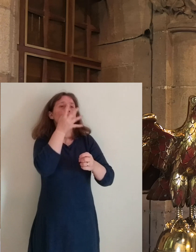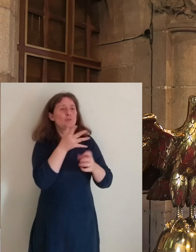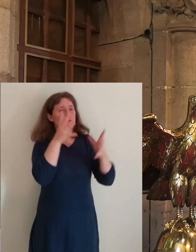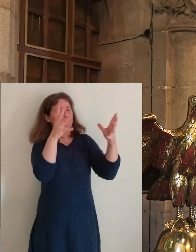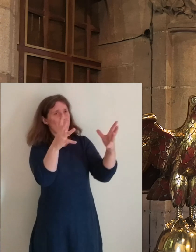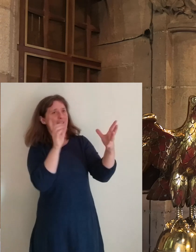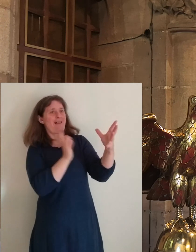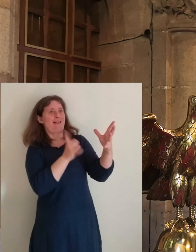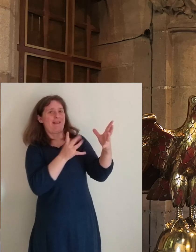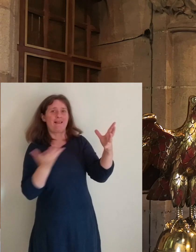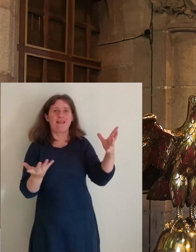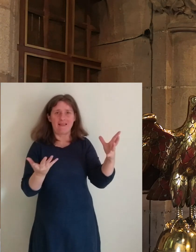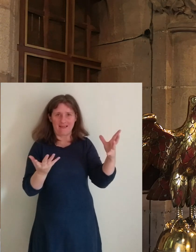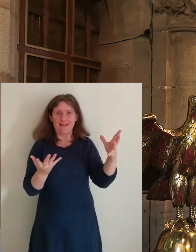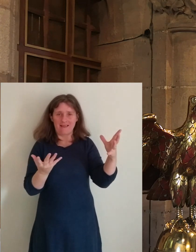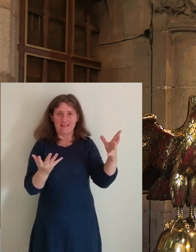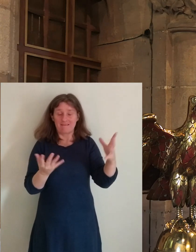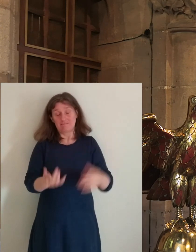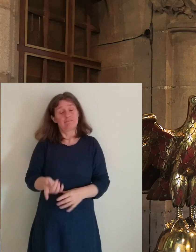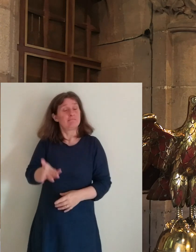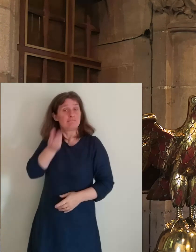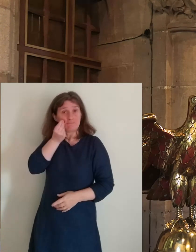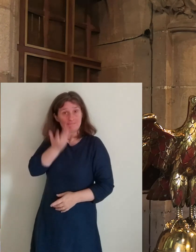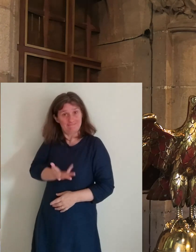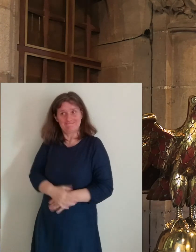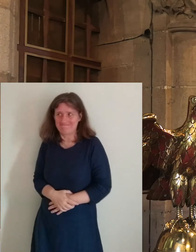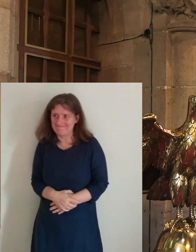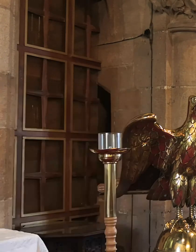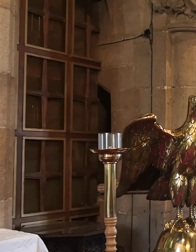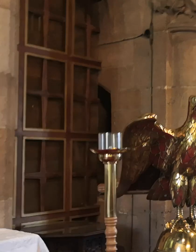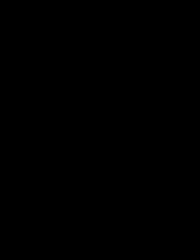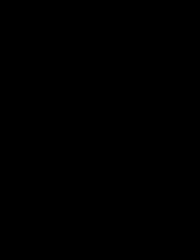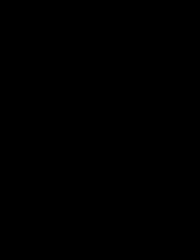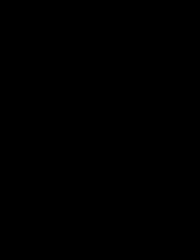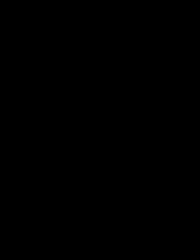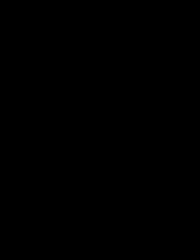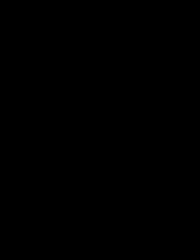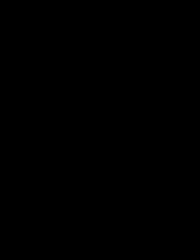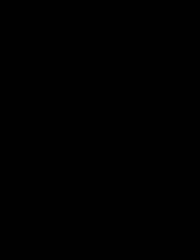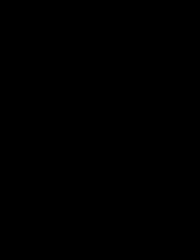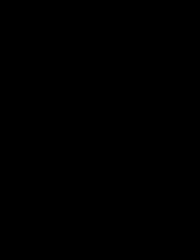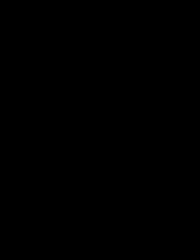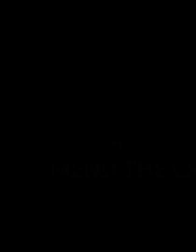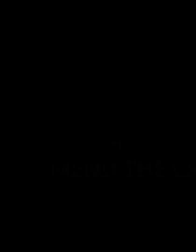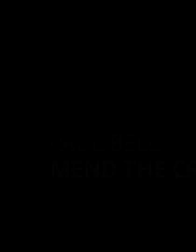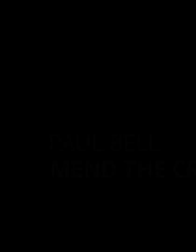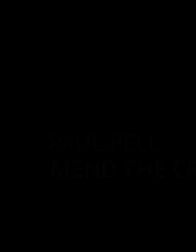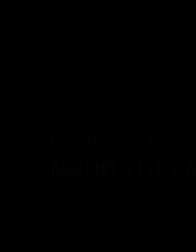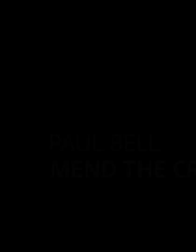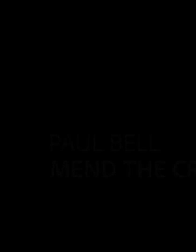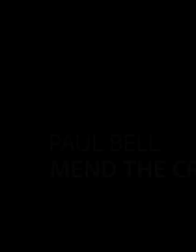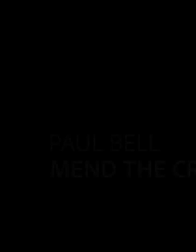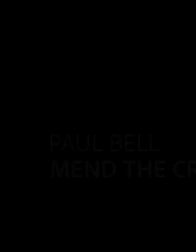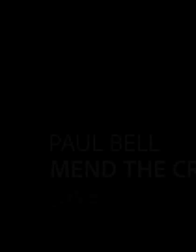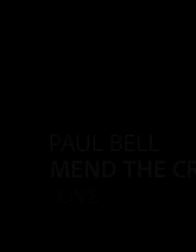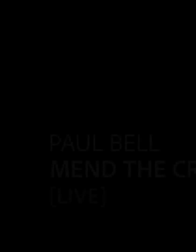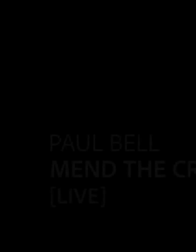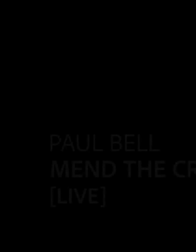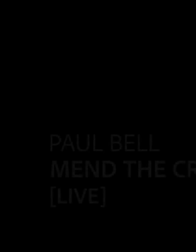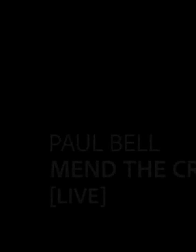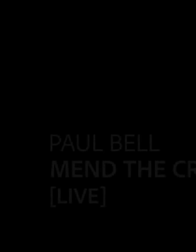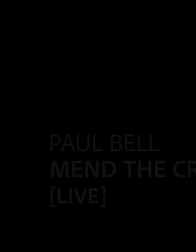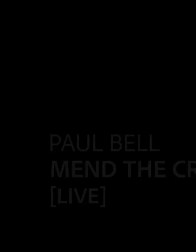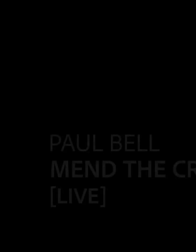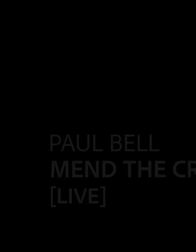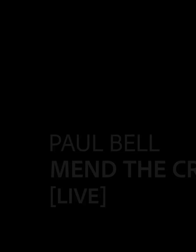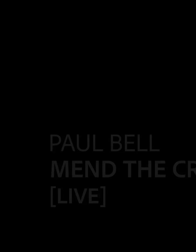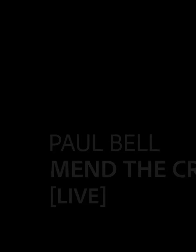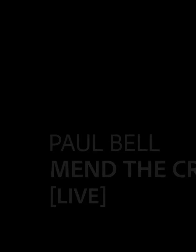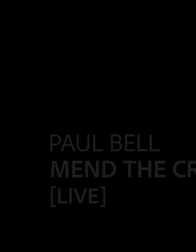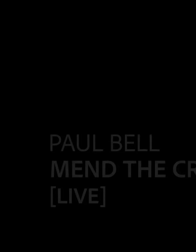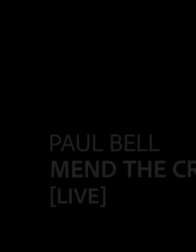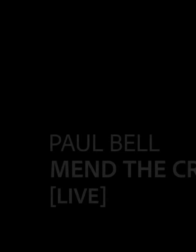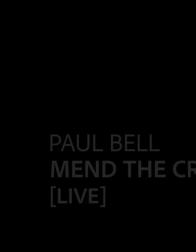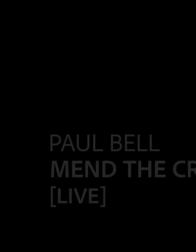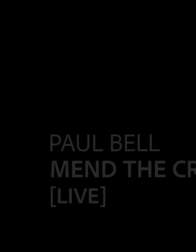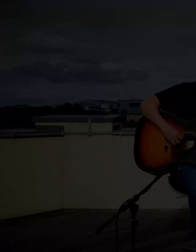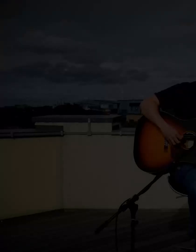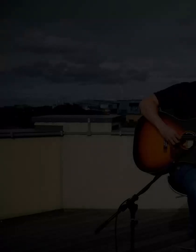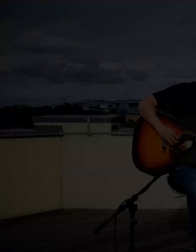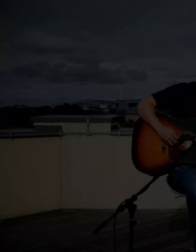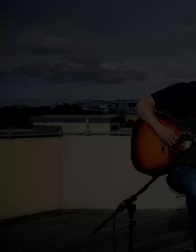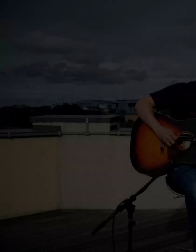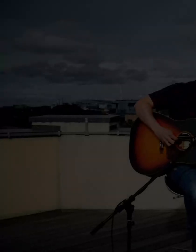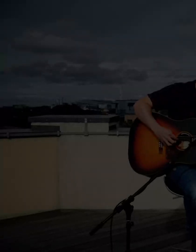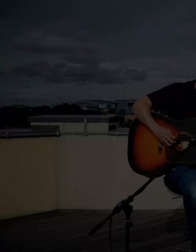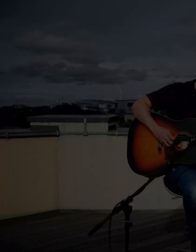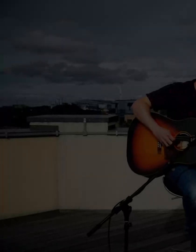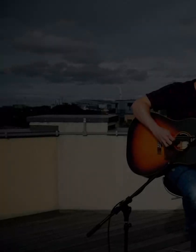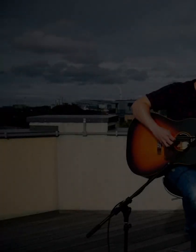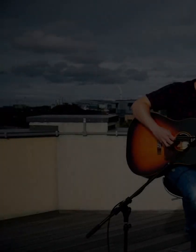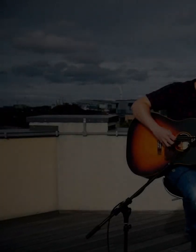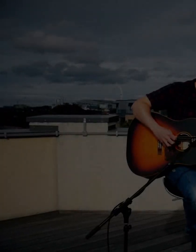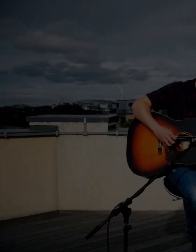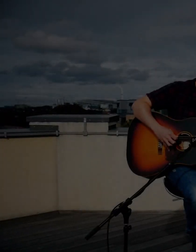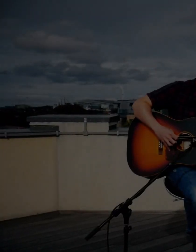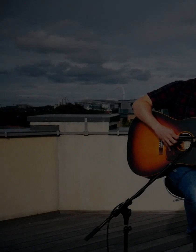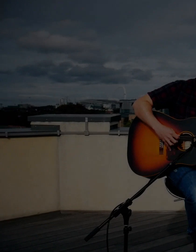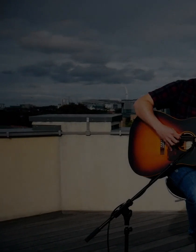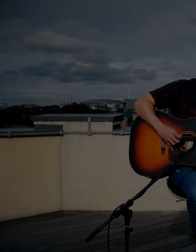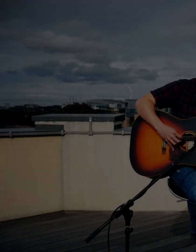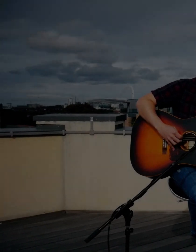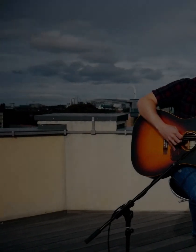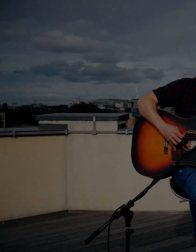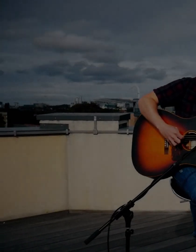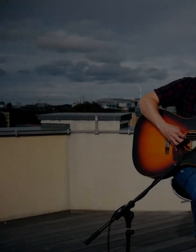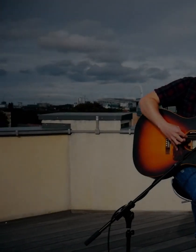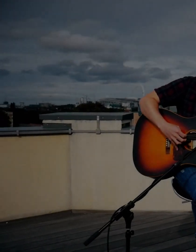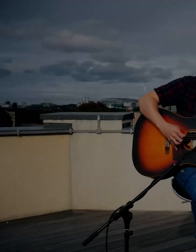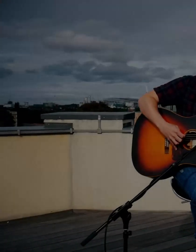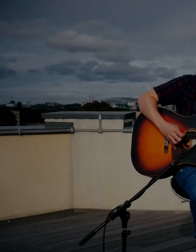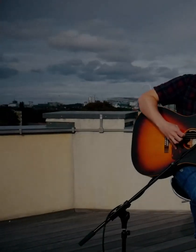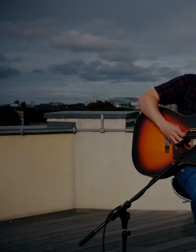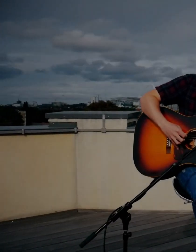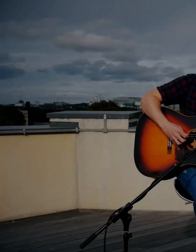the story, part of the beauty. Take a listen…….